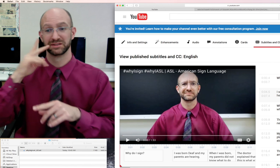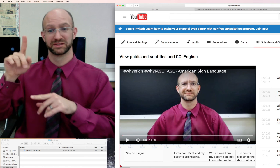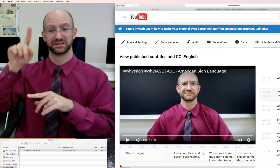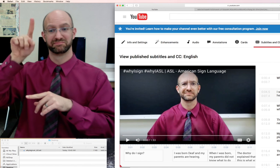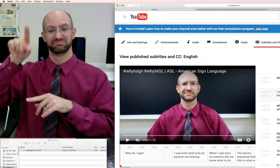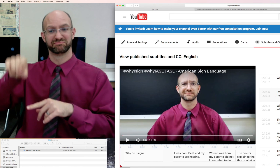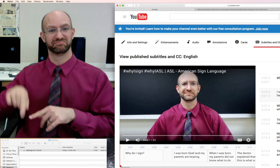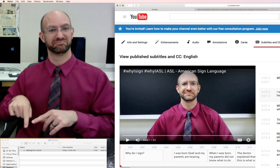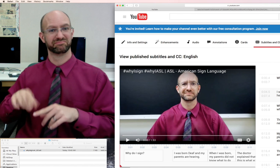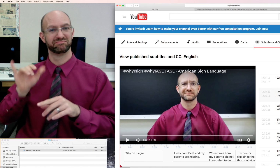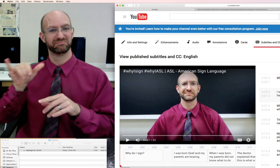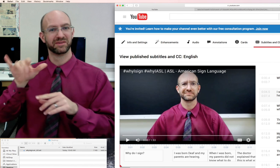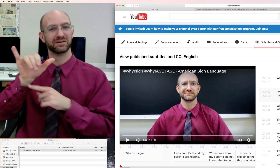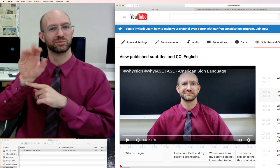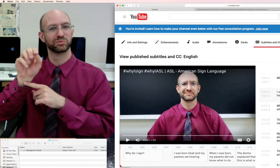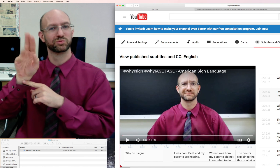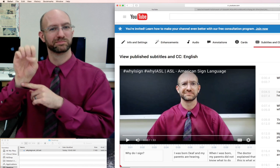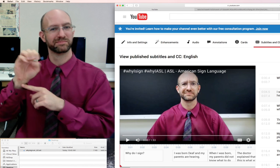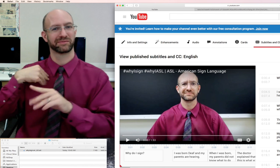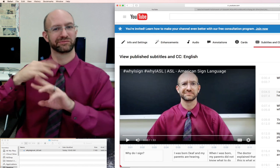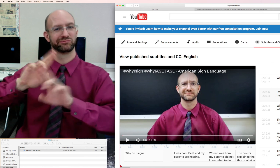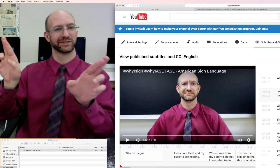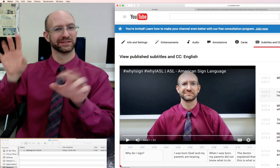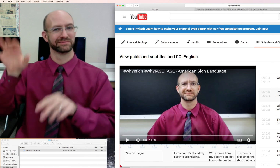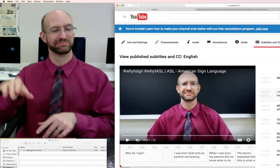You can see that there. That is where YouTube has the built-in program.